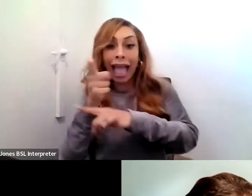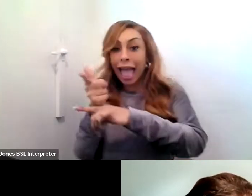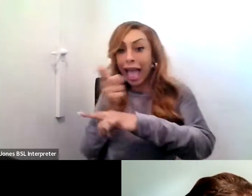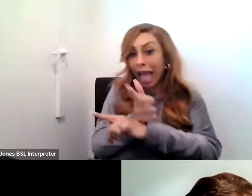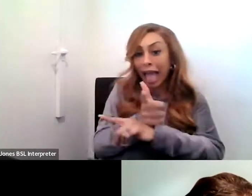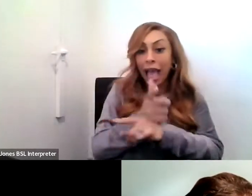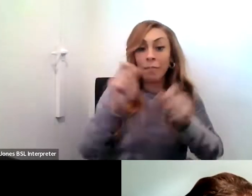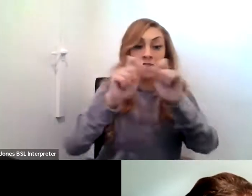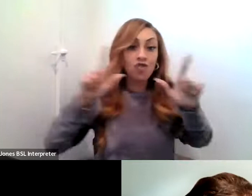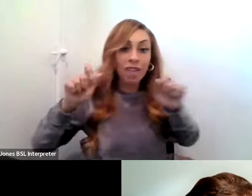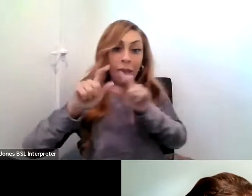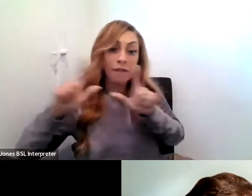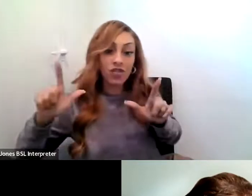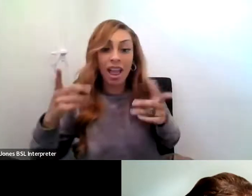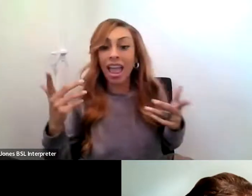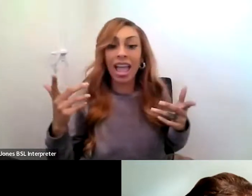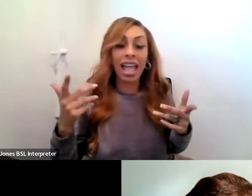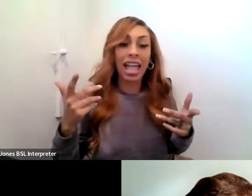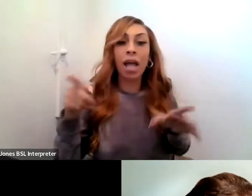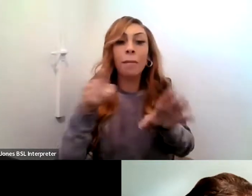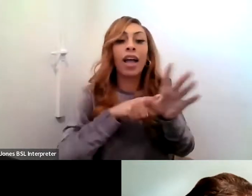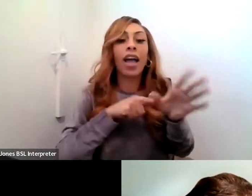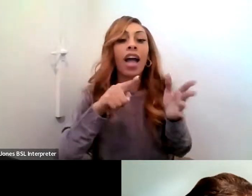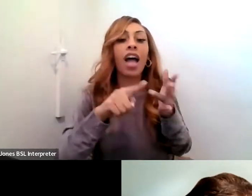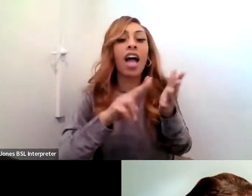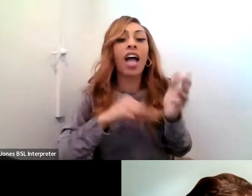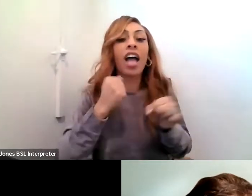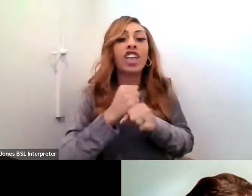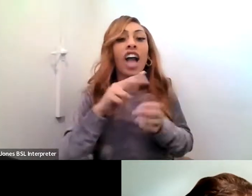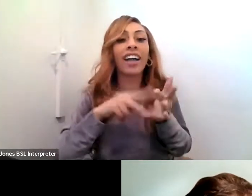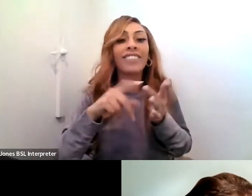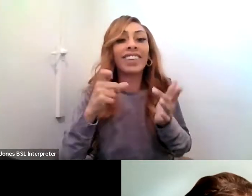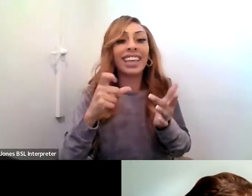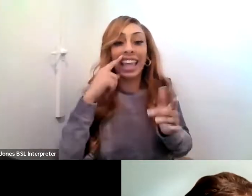and the programme they have at the Young Vic, where you can change seat in the theatre as you're watching,